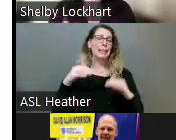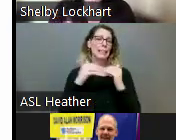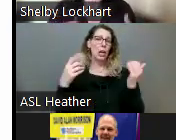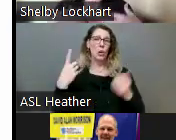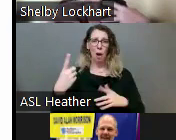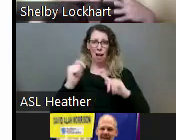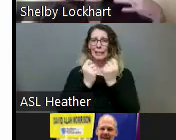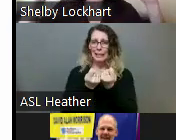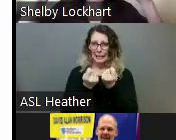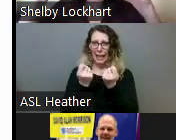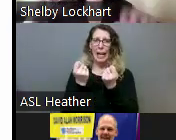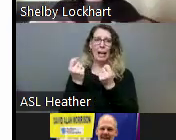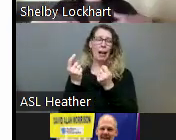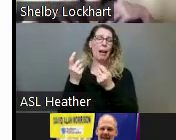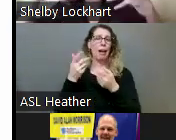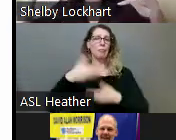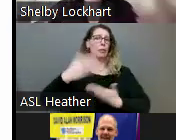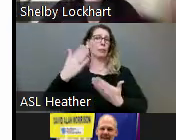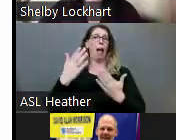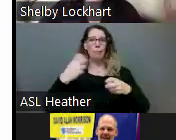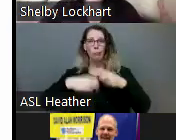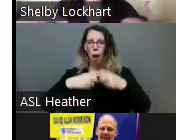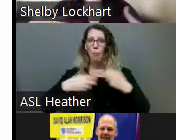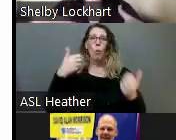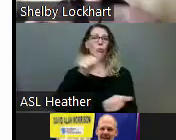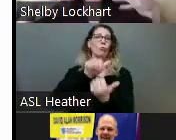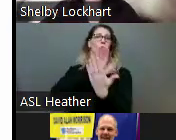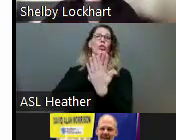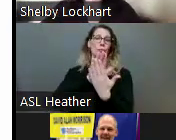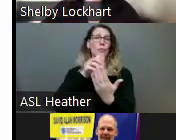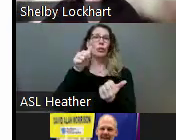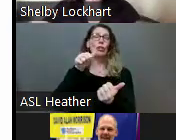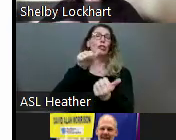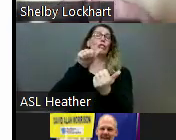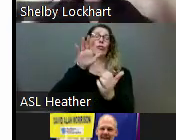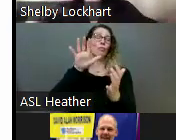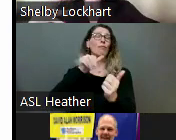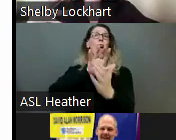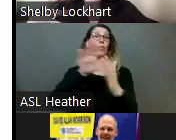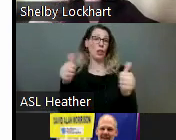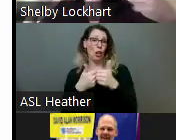team brings the problem or the challenge to the staff to say hey everybody check out the data,